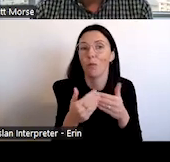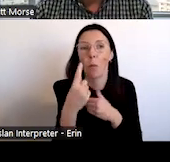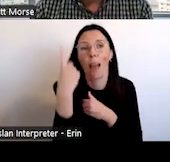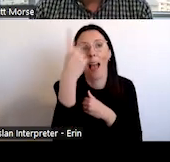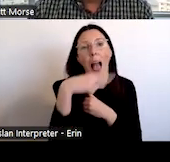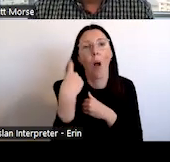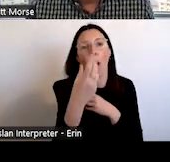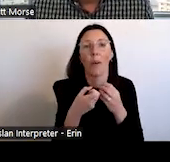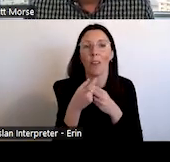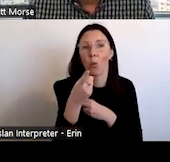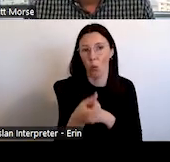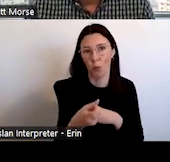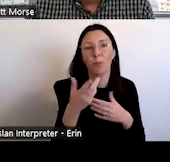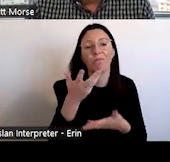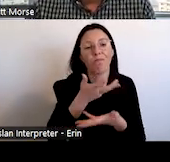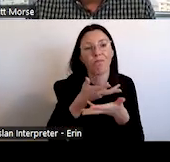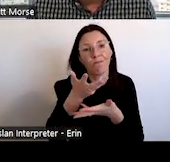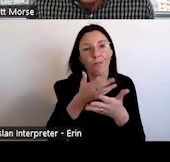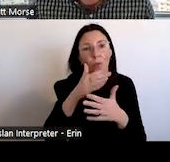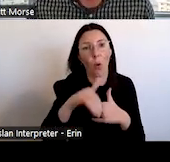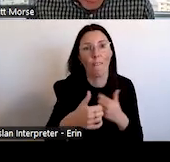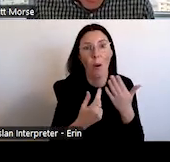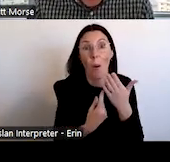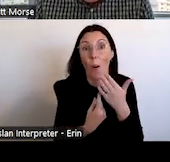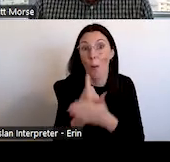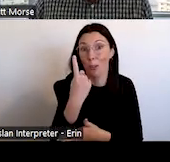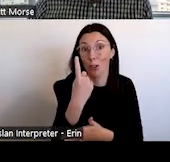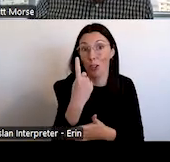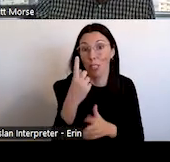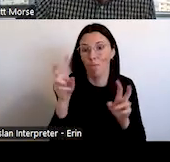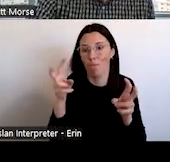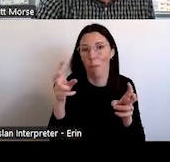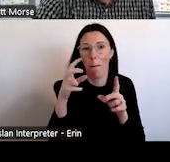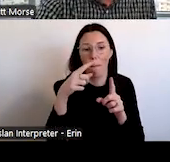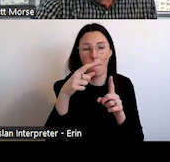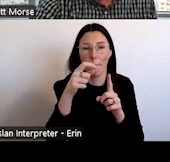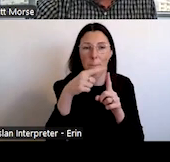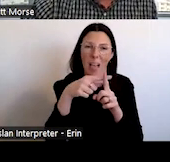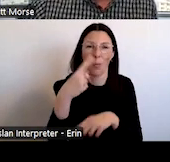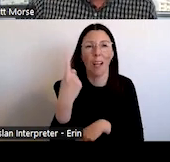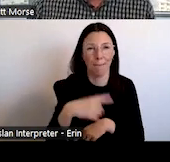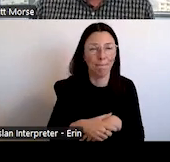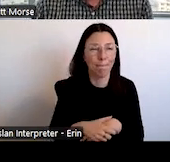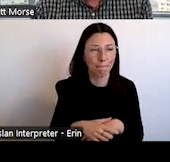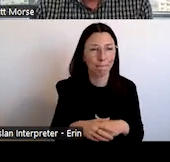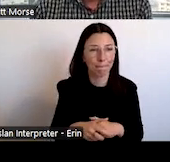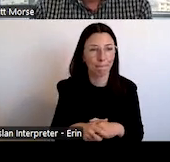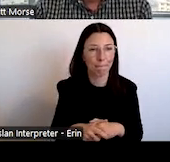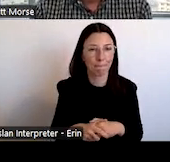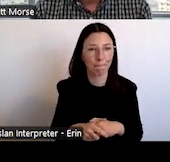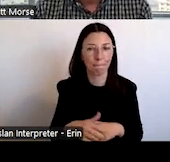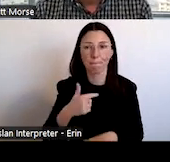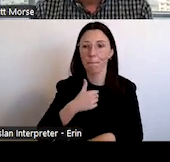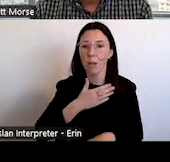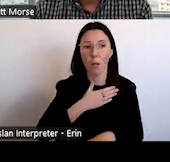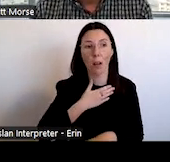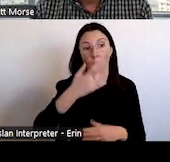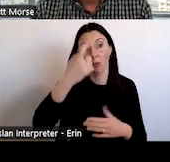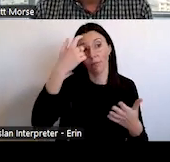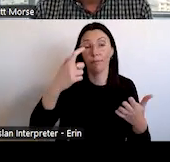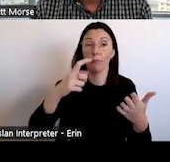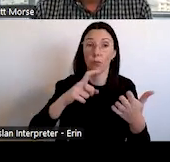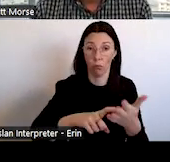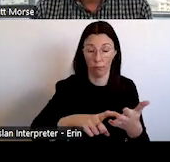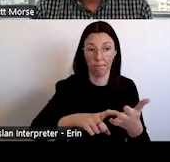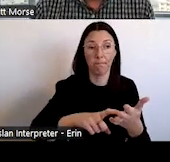to discuss the opportunity of Plus1. But firstly I would like to acknowledge the fact